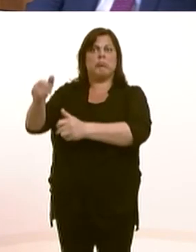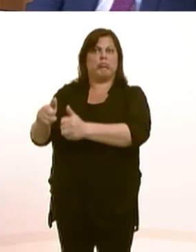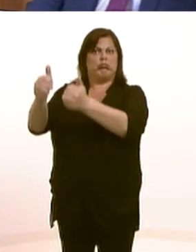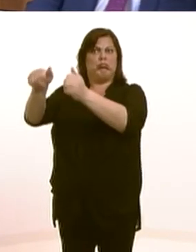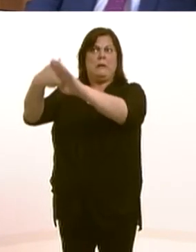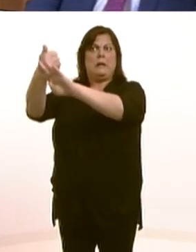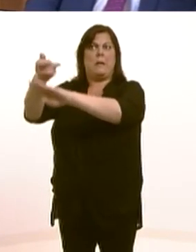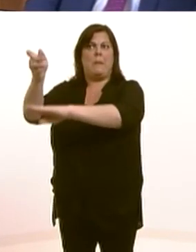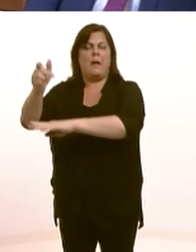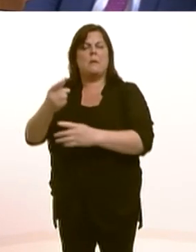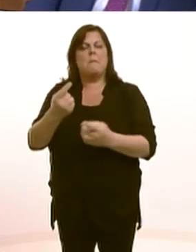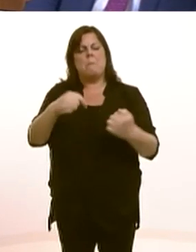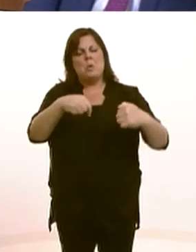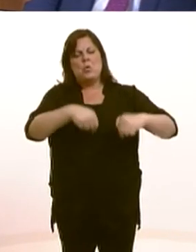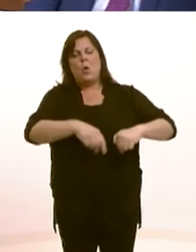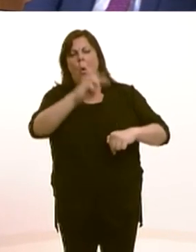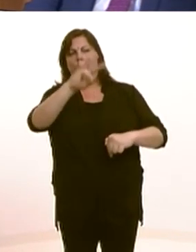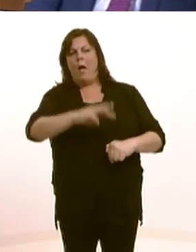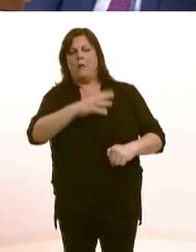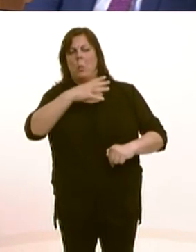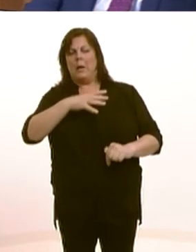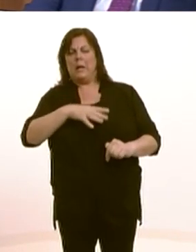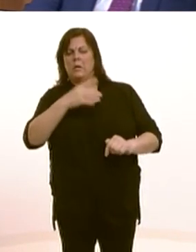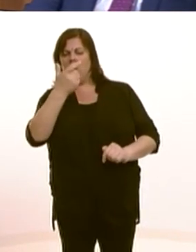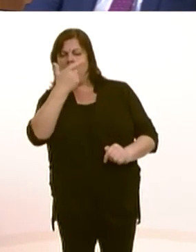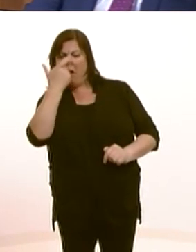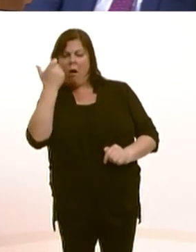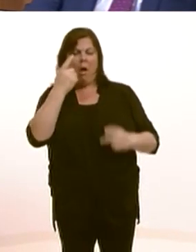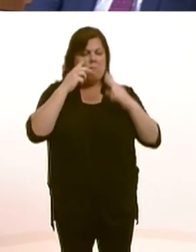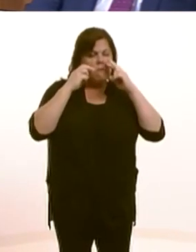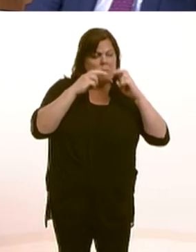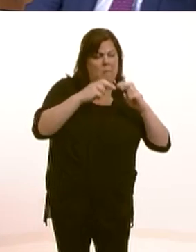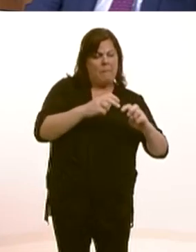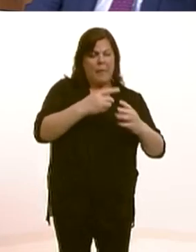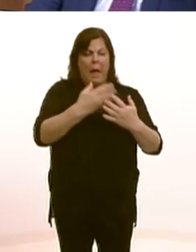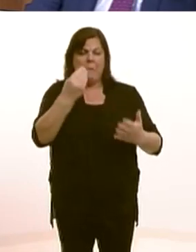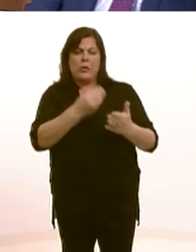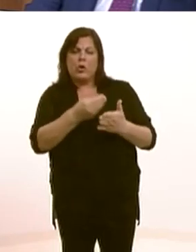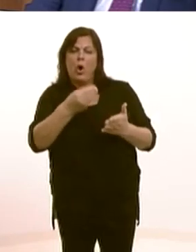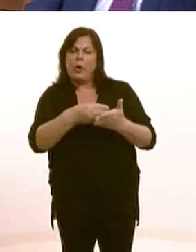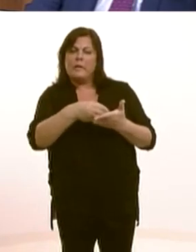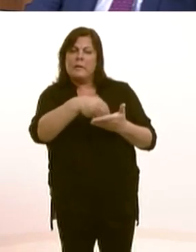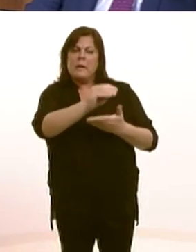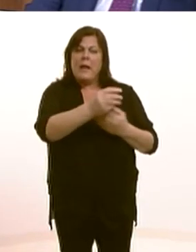concerned, the work will continue so that we have a good understanding of the cost,